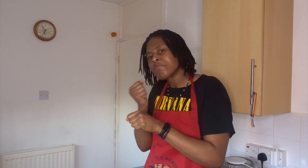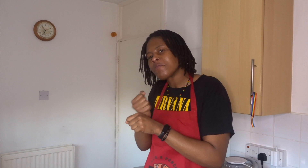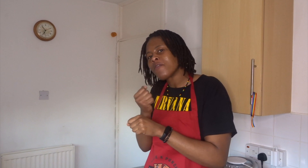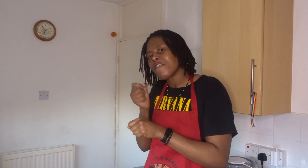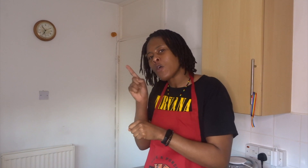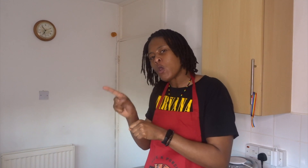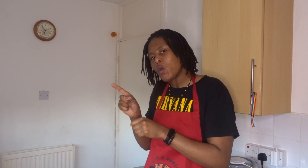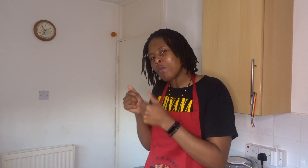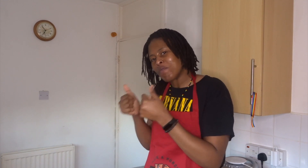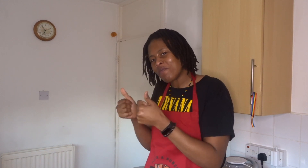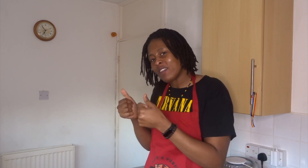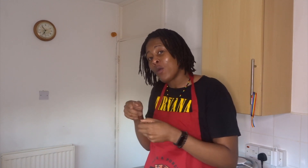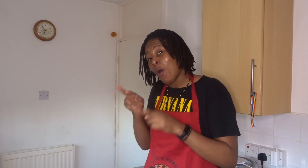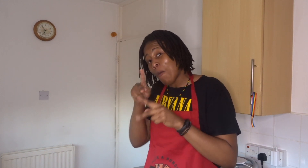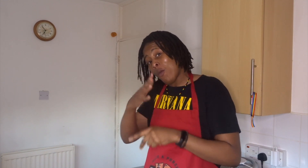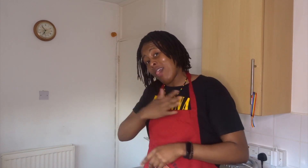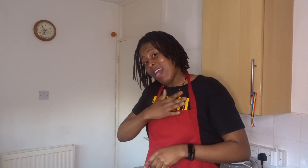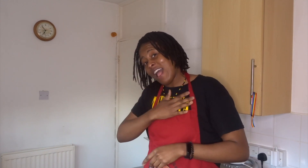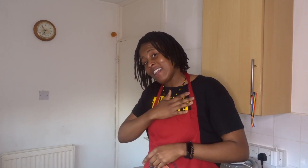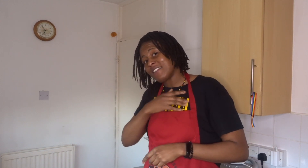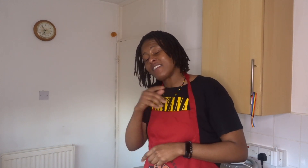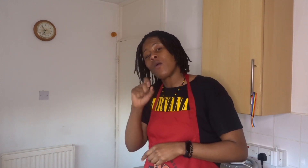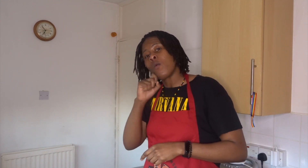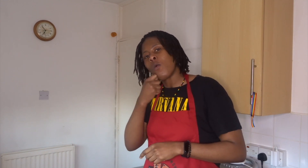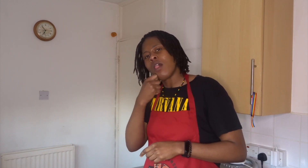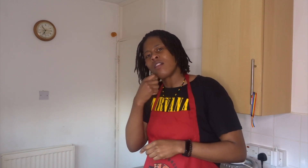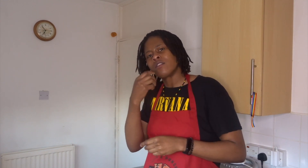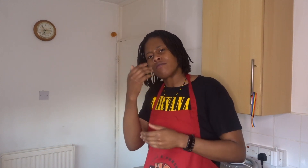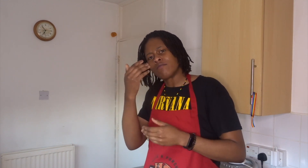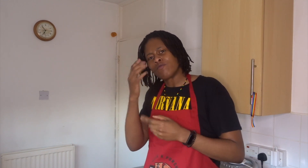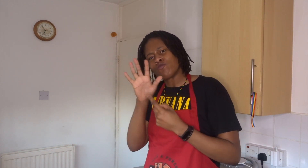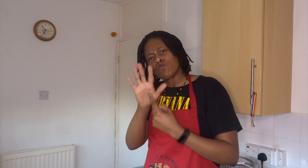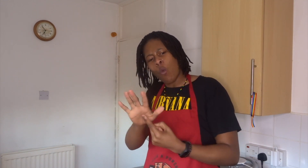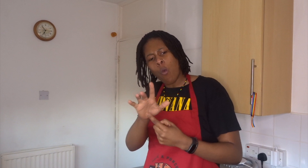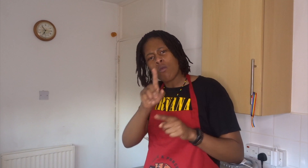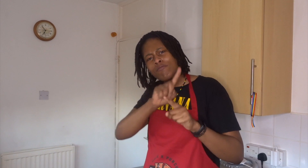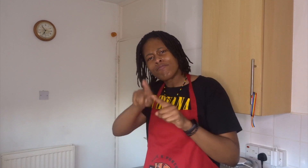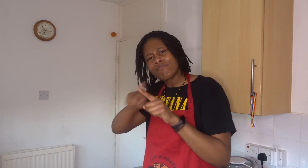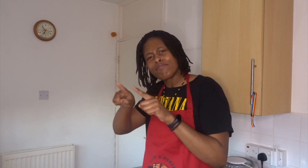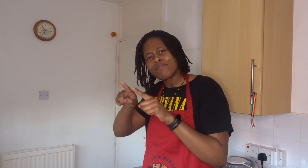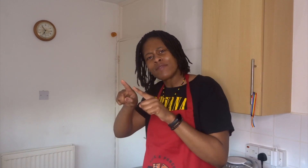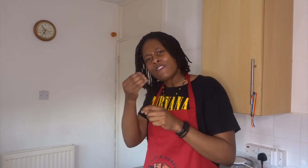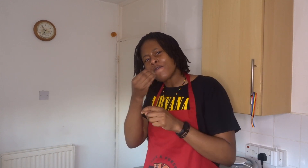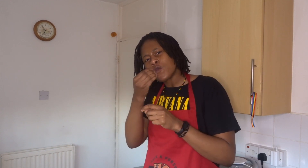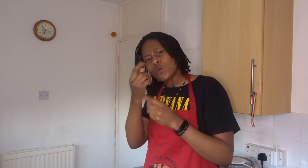so I've decided to make this dish for her in particular I hope you like it!